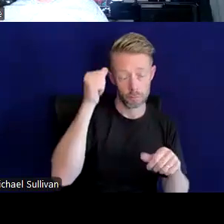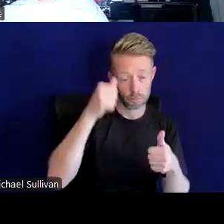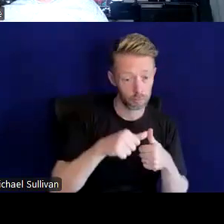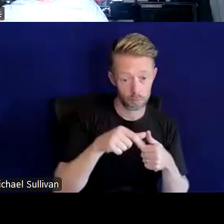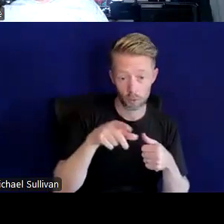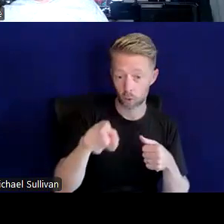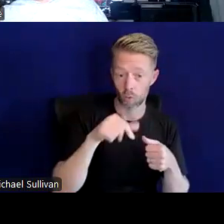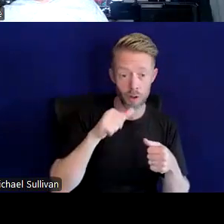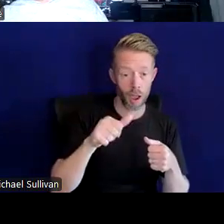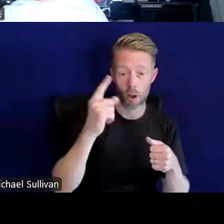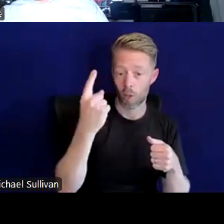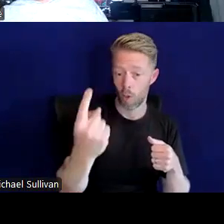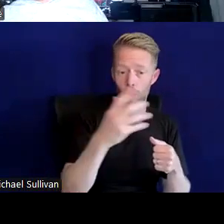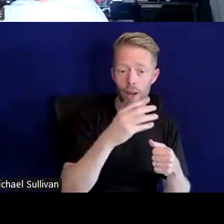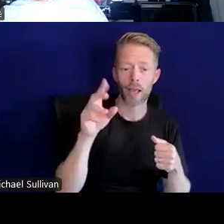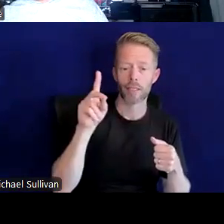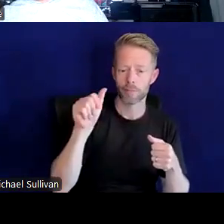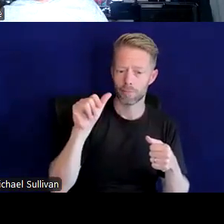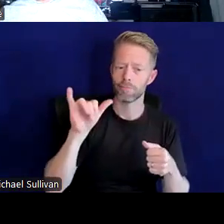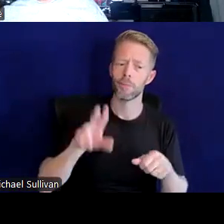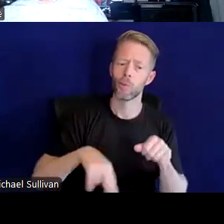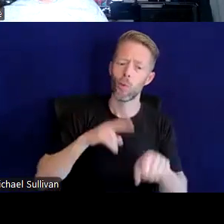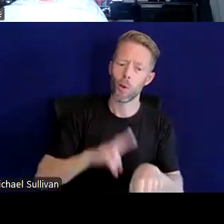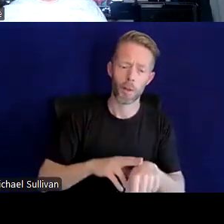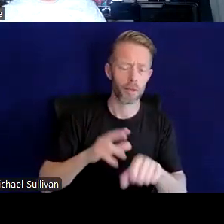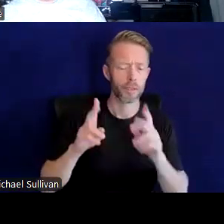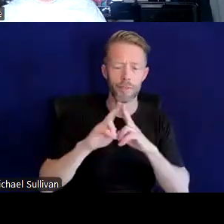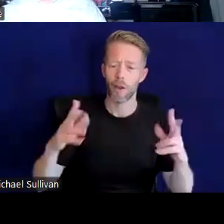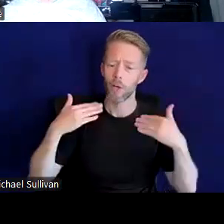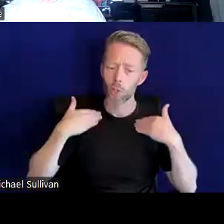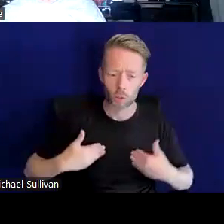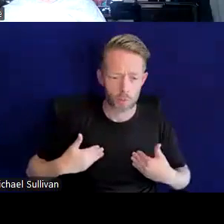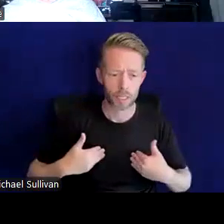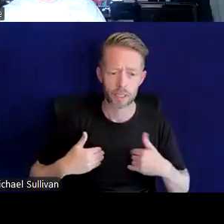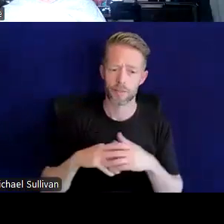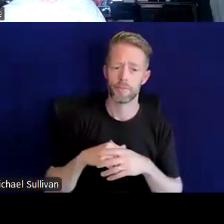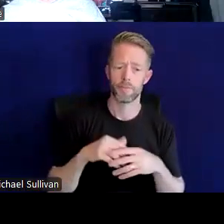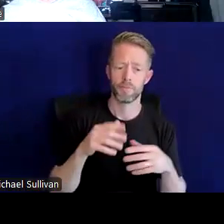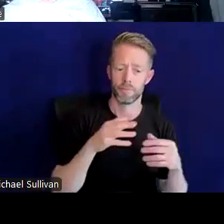well, and remember that you're not alone and disability is